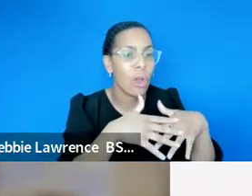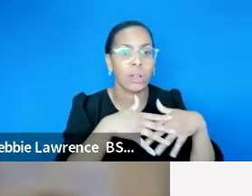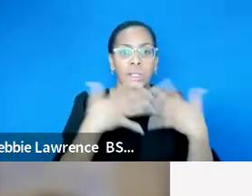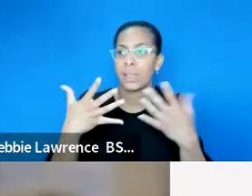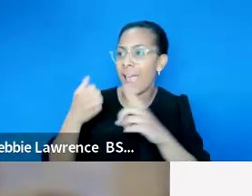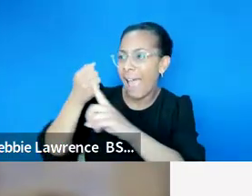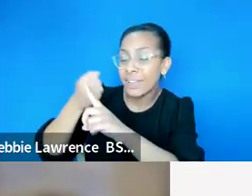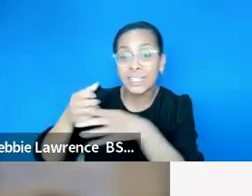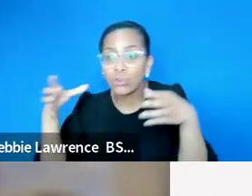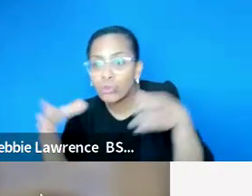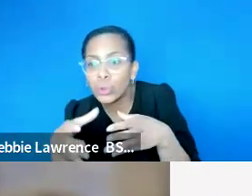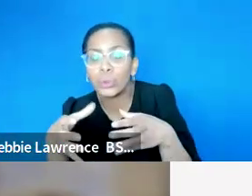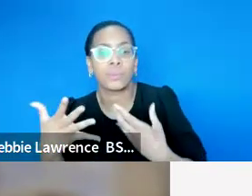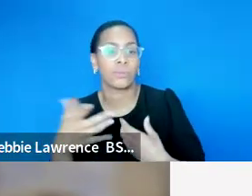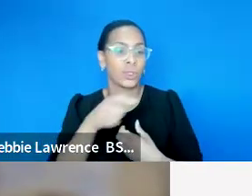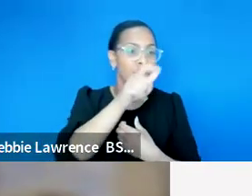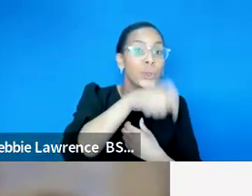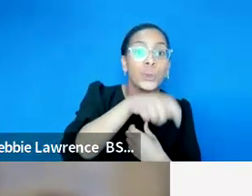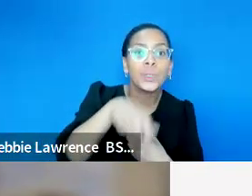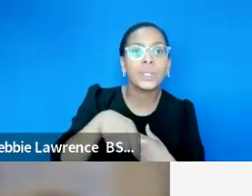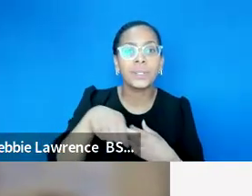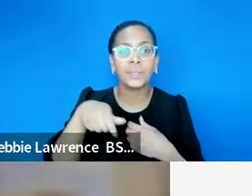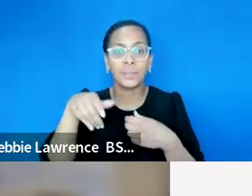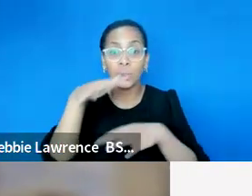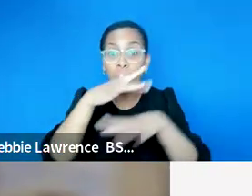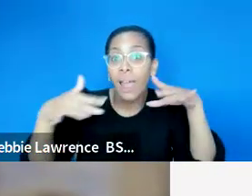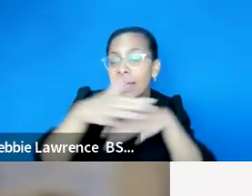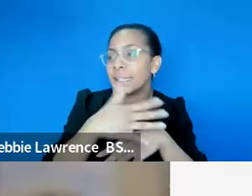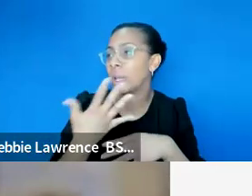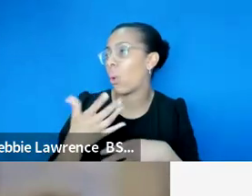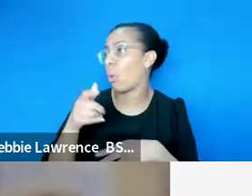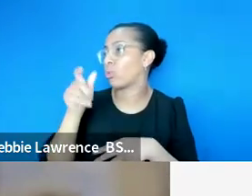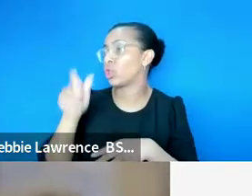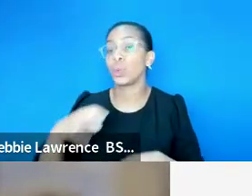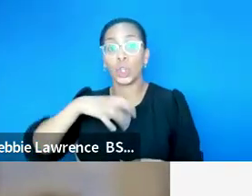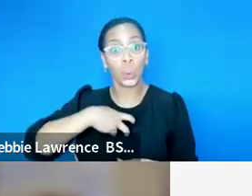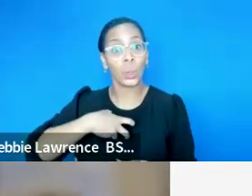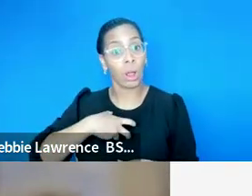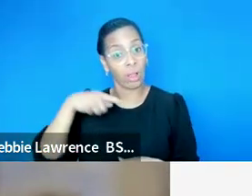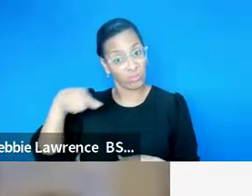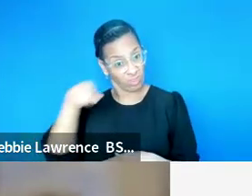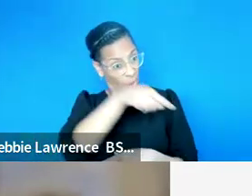student societies, and student unions. So these groups give a voice